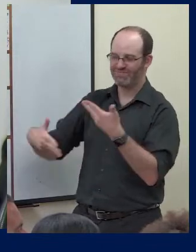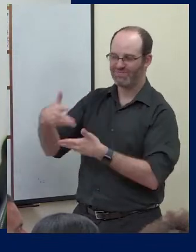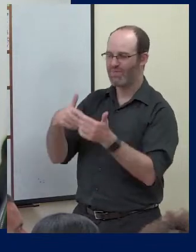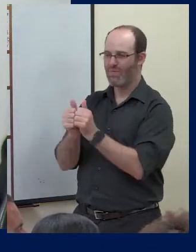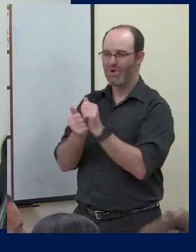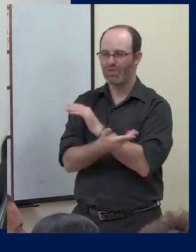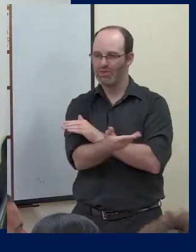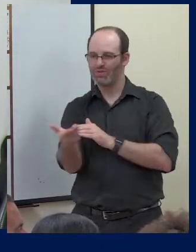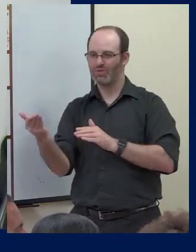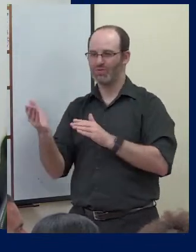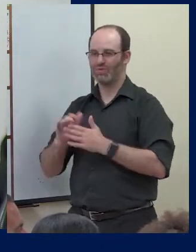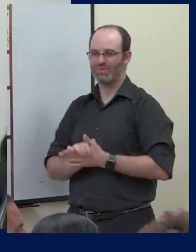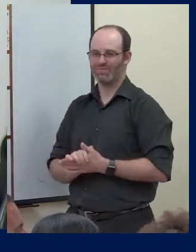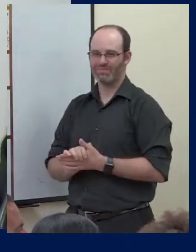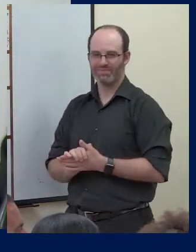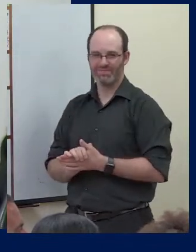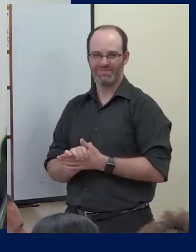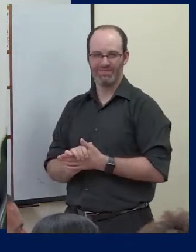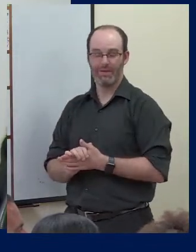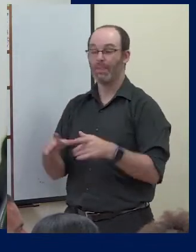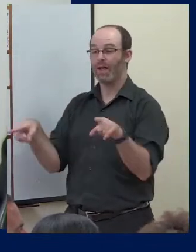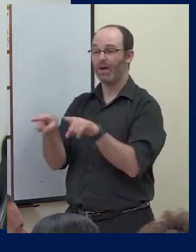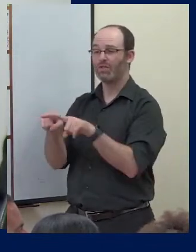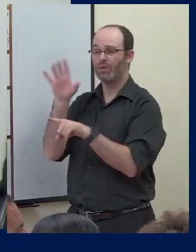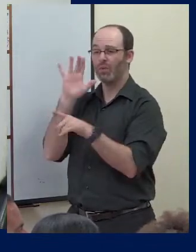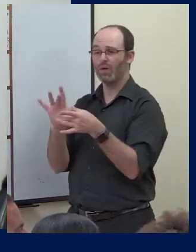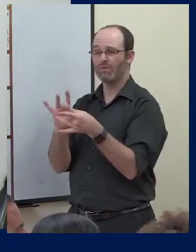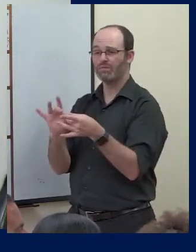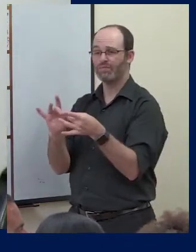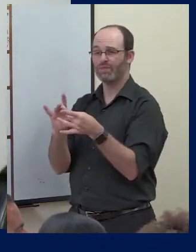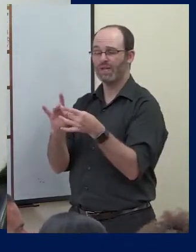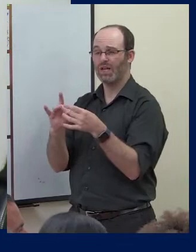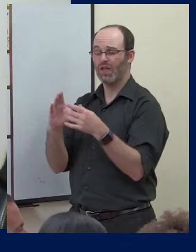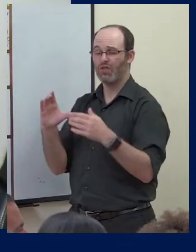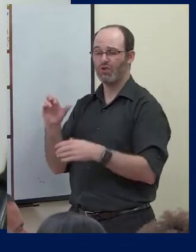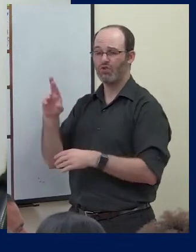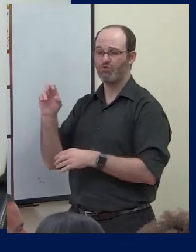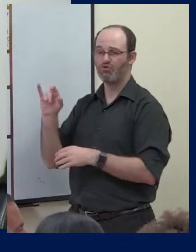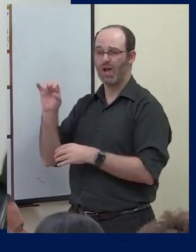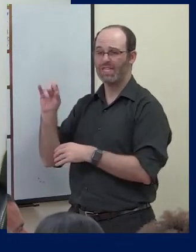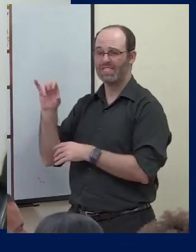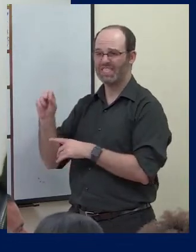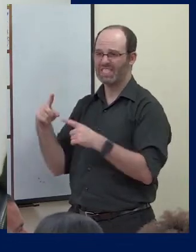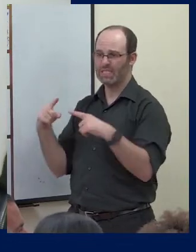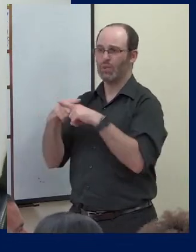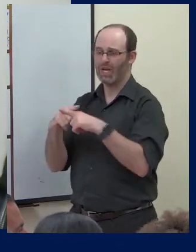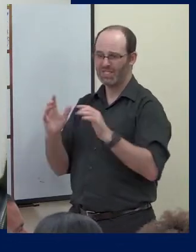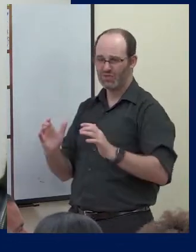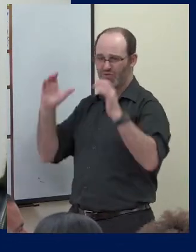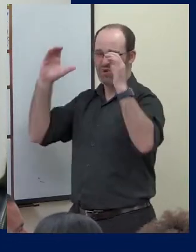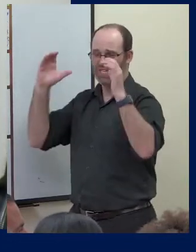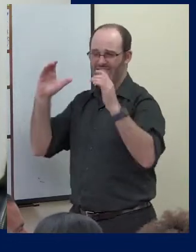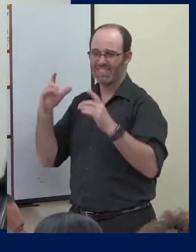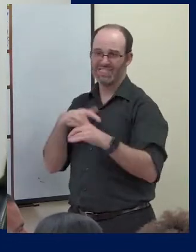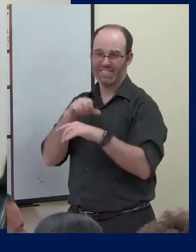I would want to note that the crisis system and how 988 works together with the broader